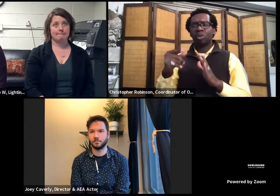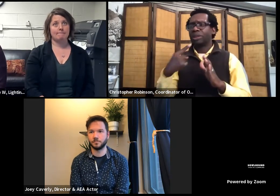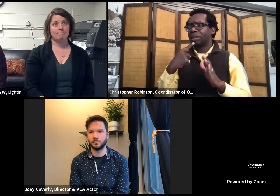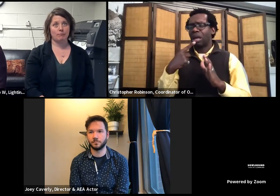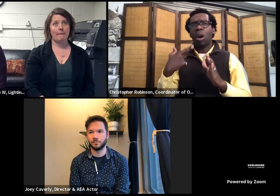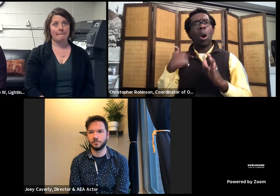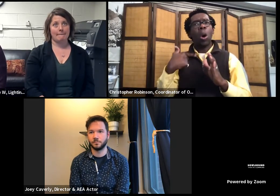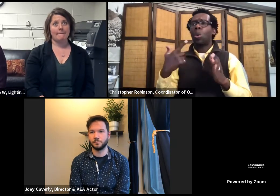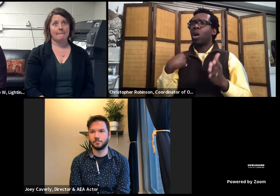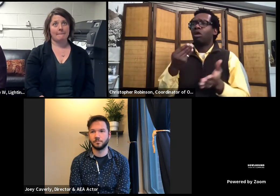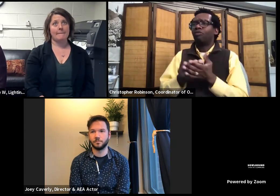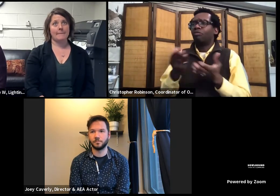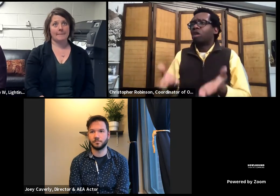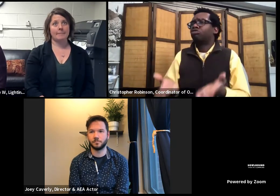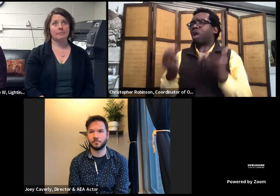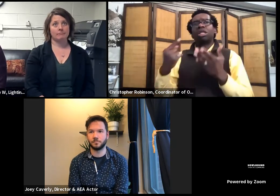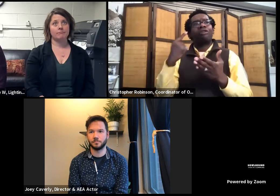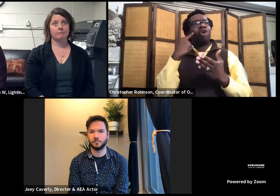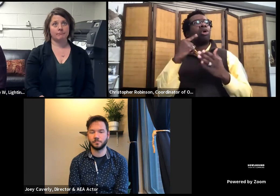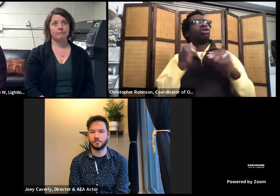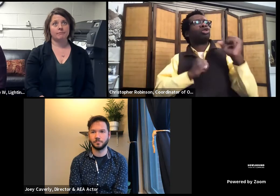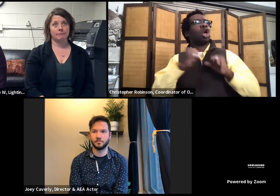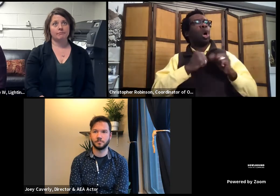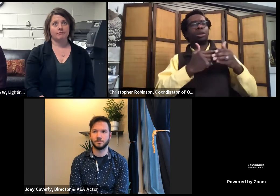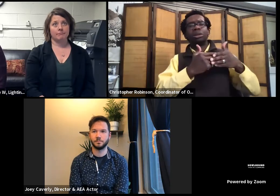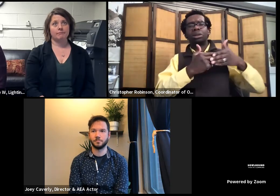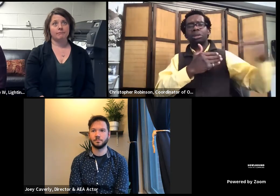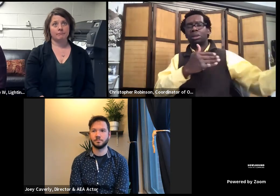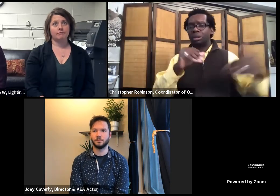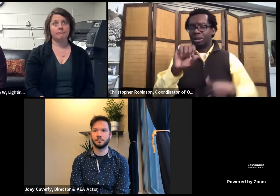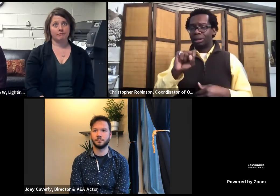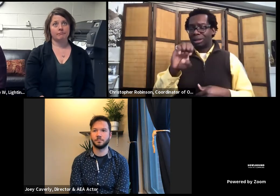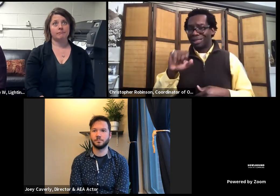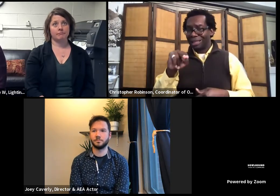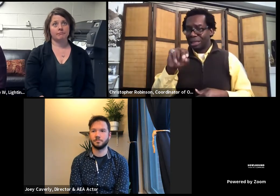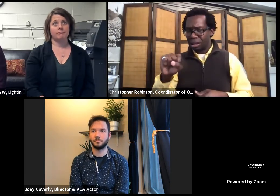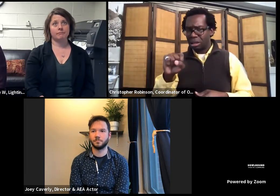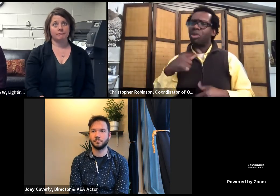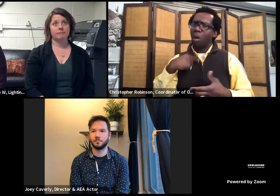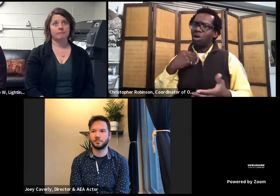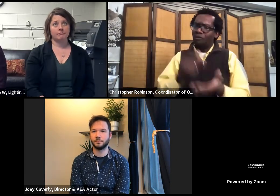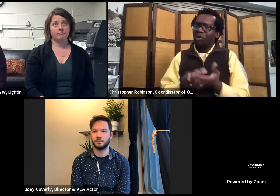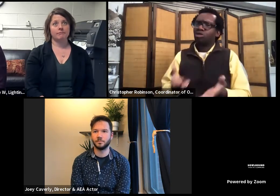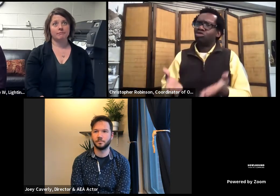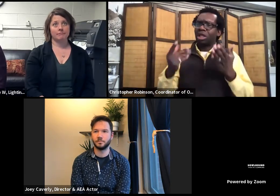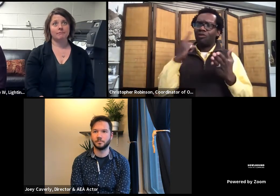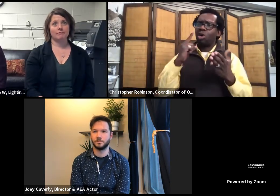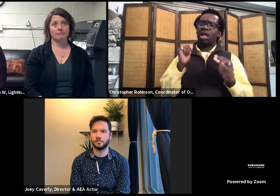In terms of fundraising, often we say, often when we're fundraising for the show, the season, you know,